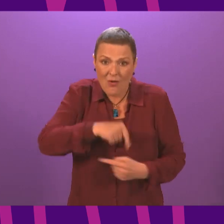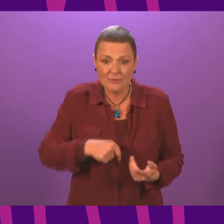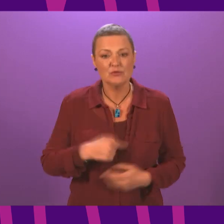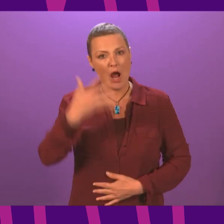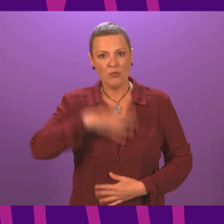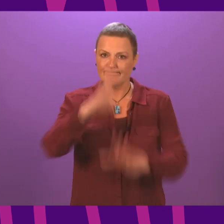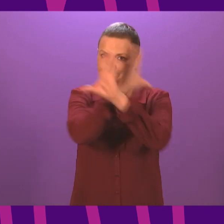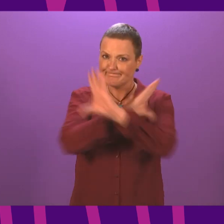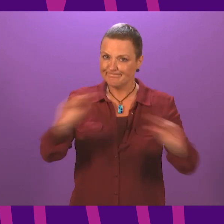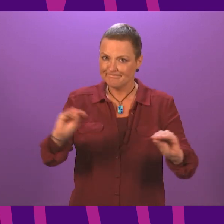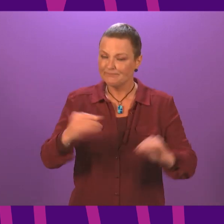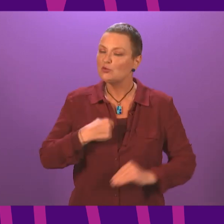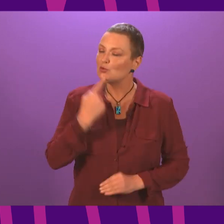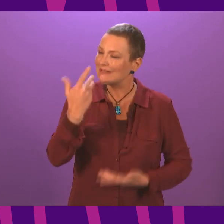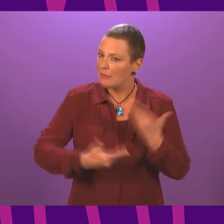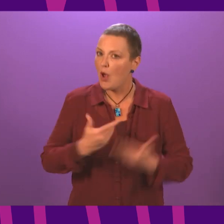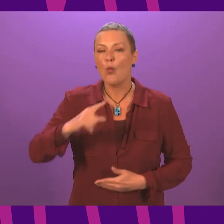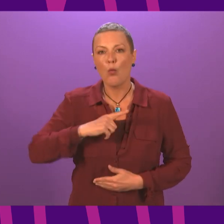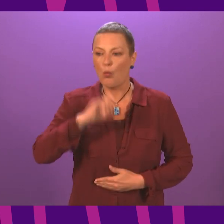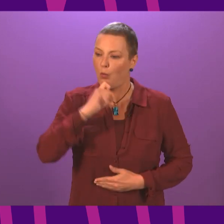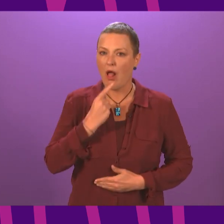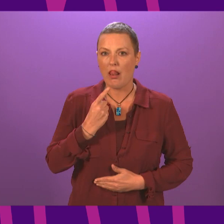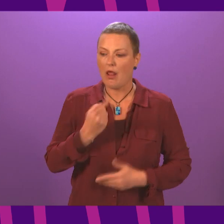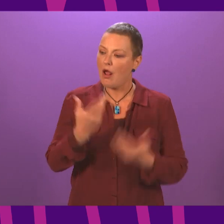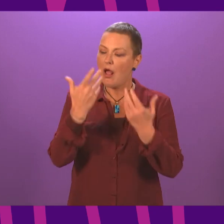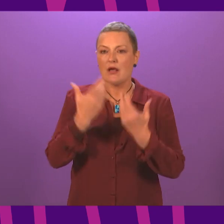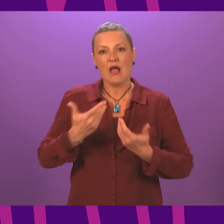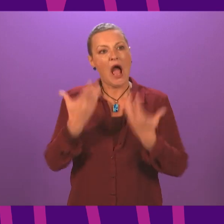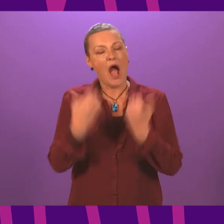will be able to deliver the first of our Scottish disability assistance benefits.